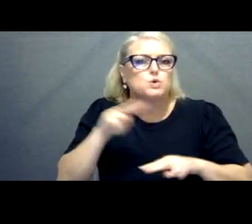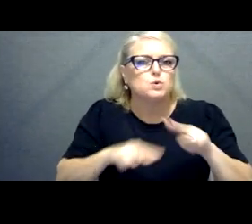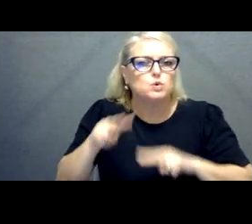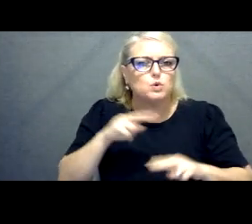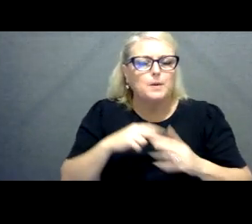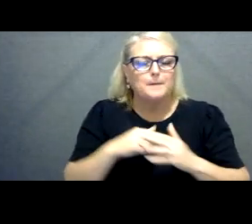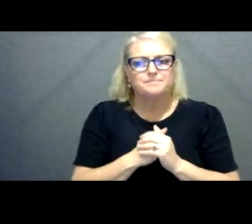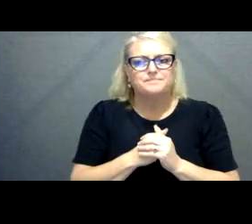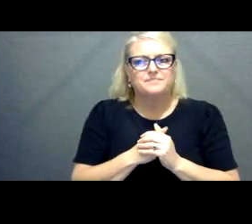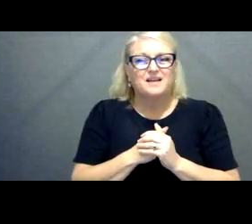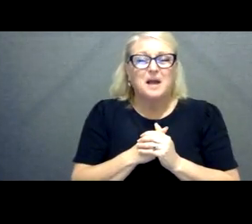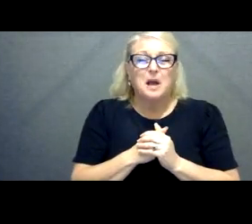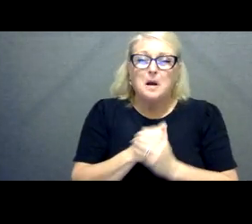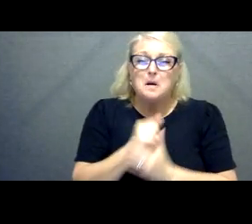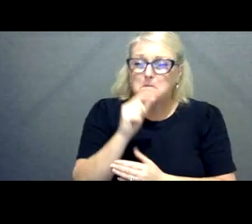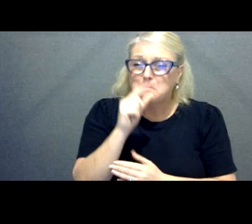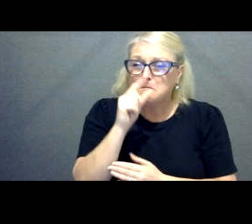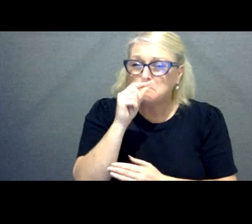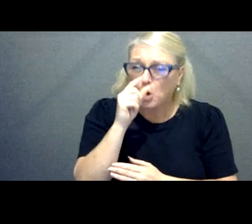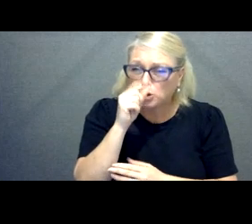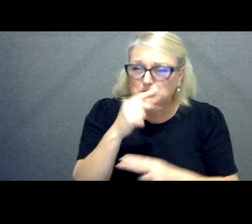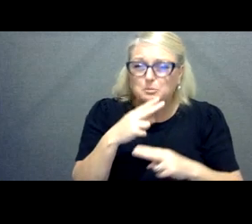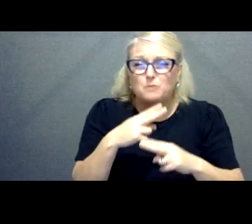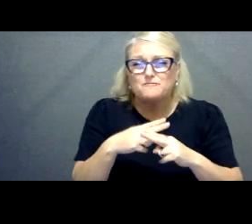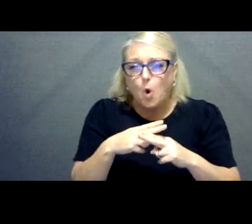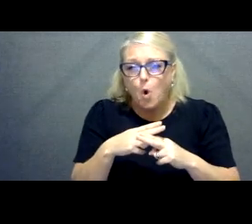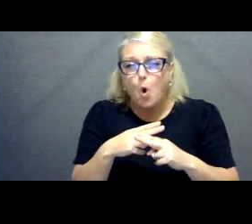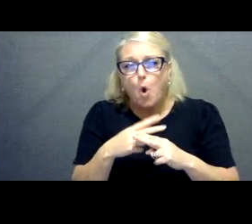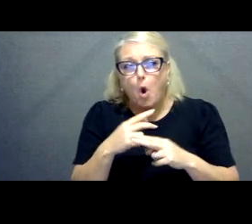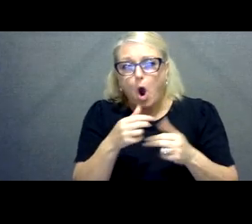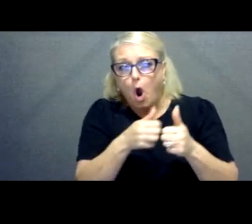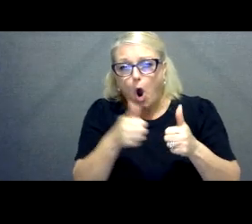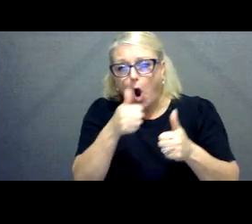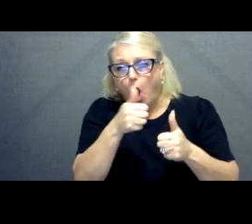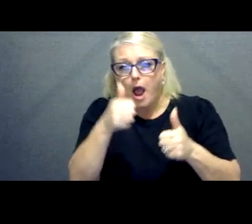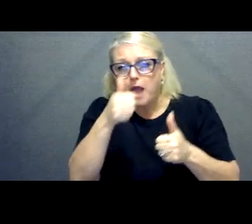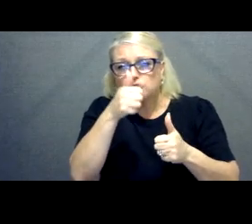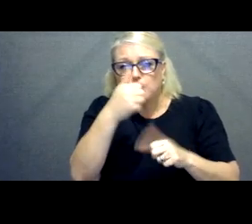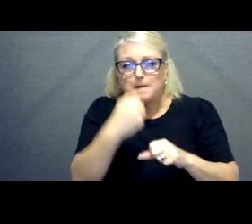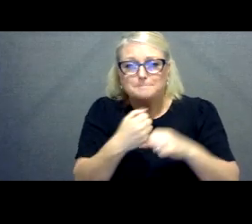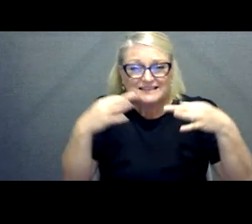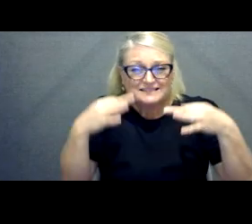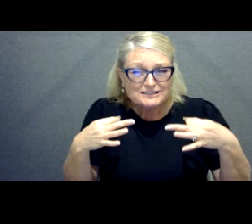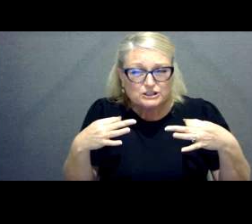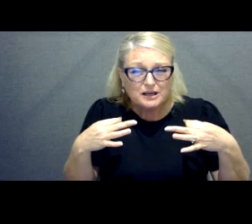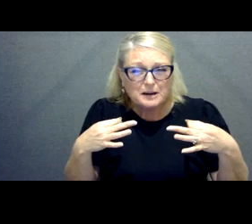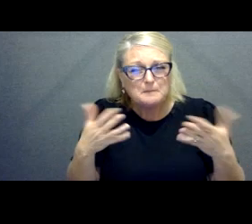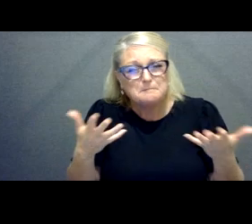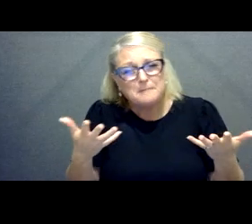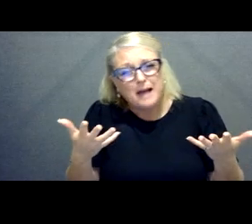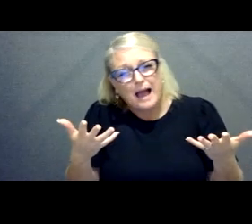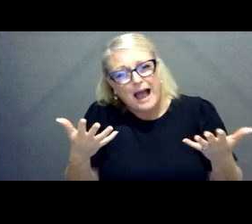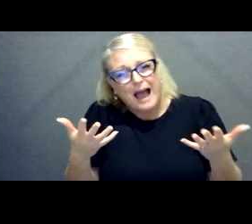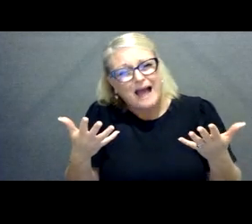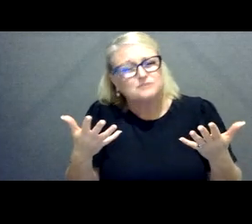at the higher levels um to consider but all that would be considered on a case by case basis but